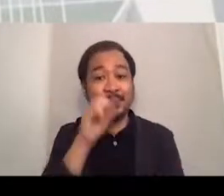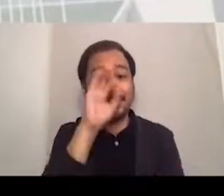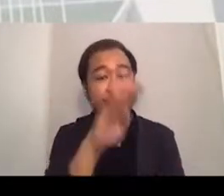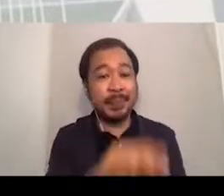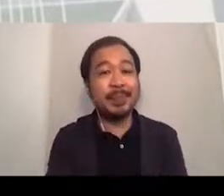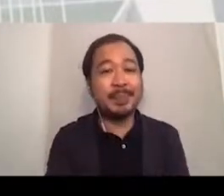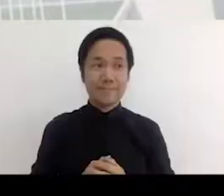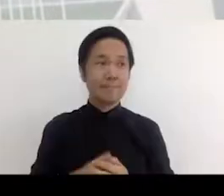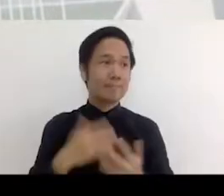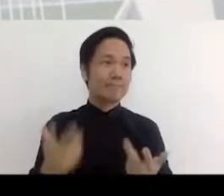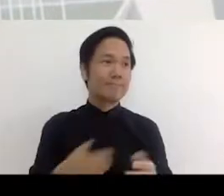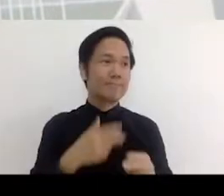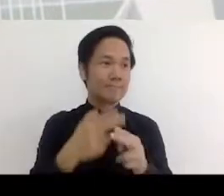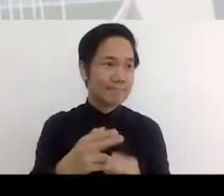Over to you Sir.